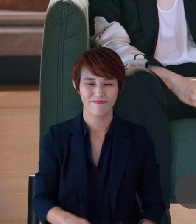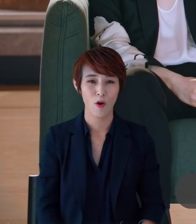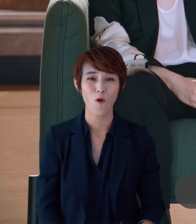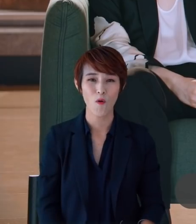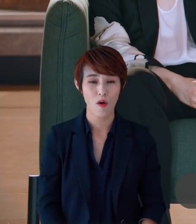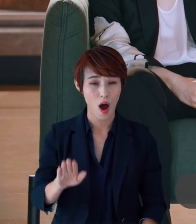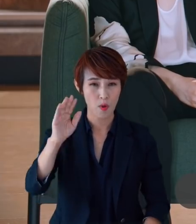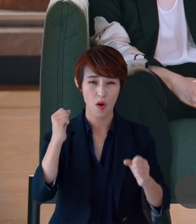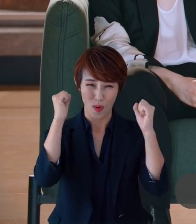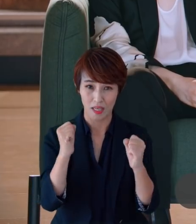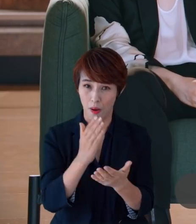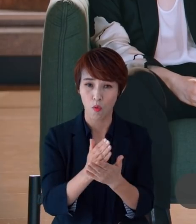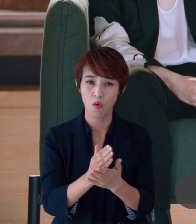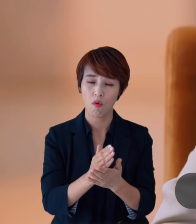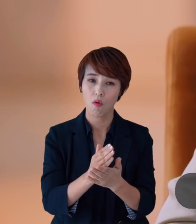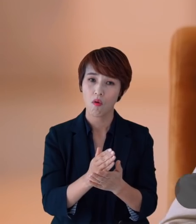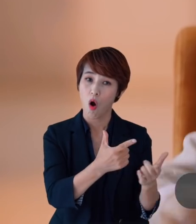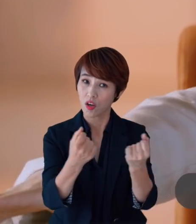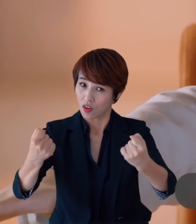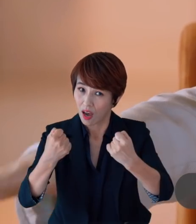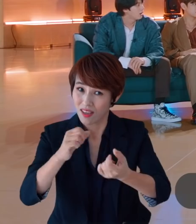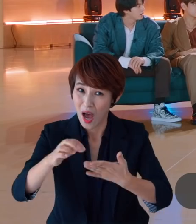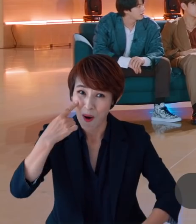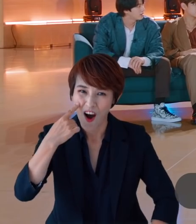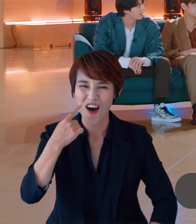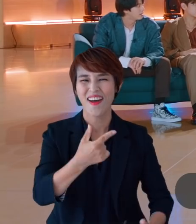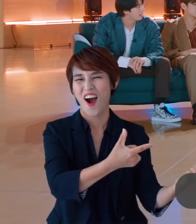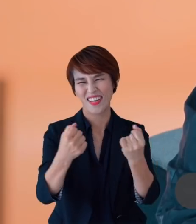Jung Kook: Why don’t we use eo-gi-yeong-cha instead of “fighting” from now on? BTS, EoGiYeongCha!